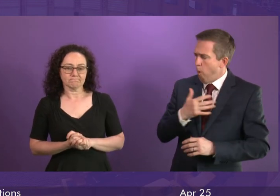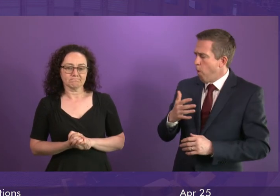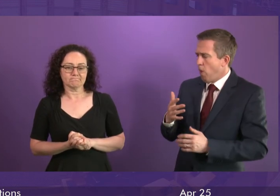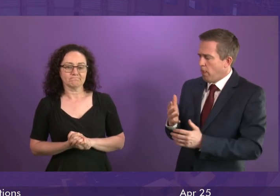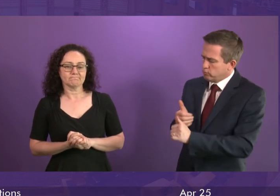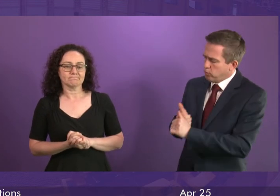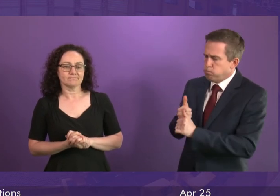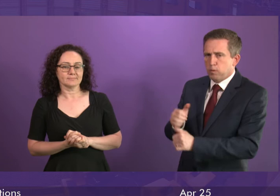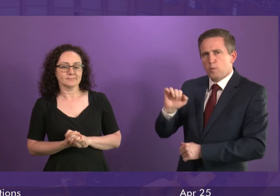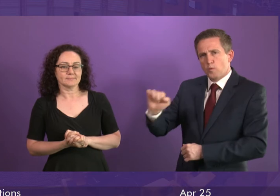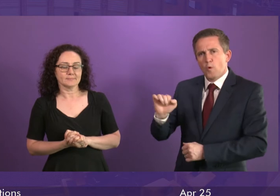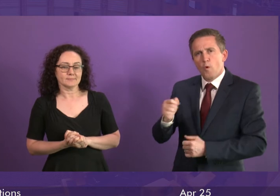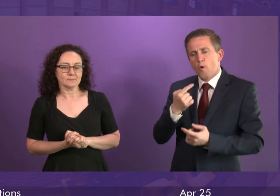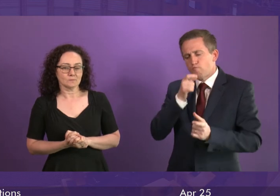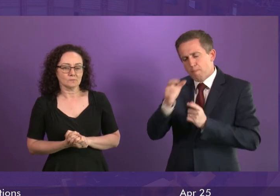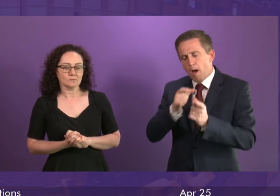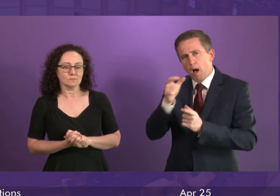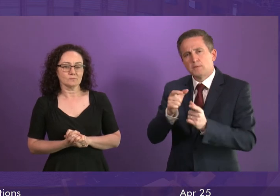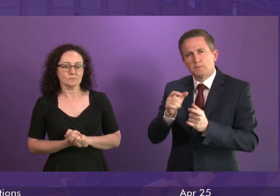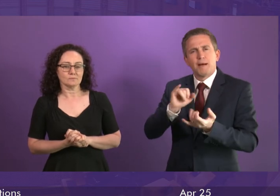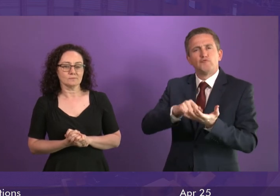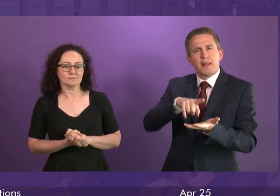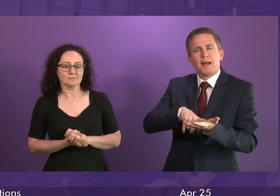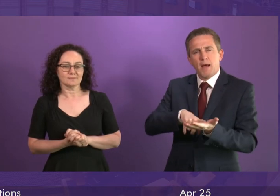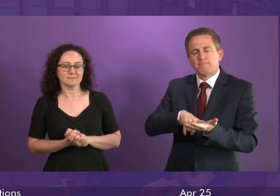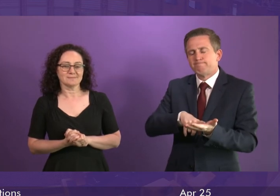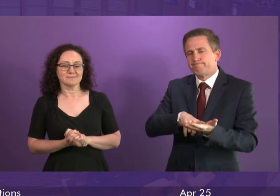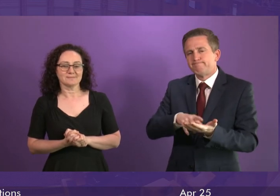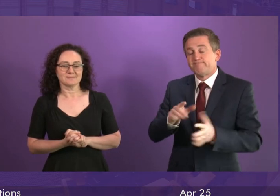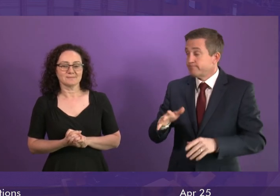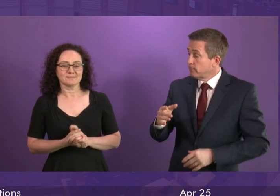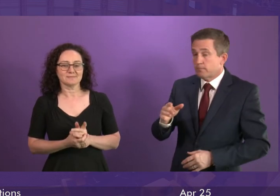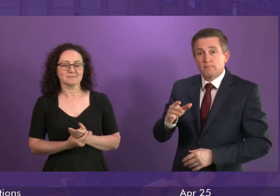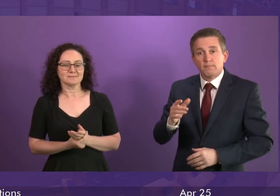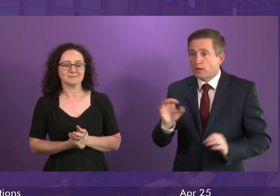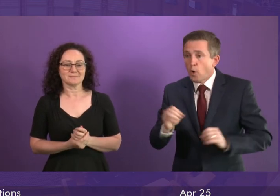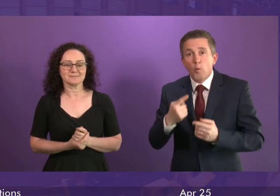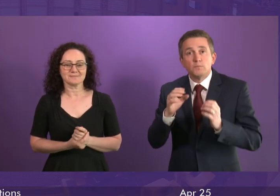It is a shame that no one else has yet welcomed yesterday’s very positive announcement about